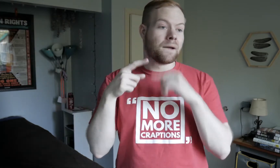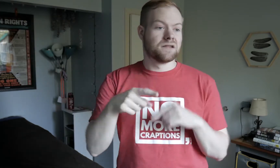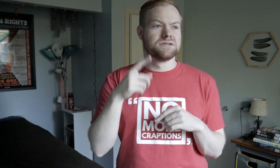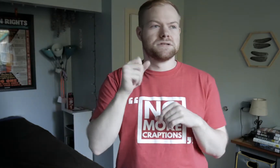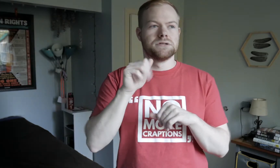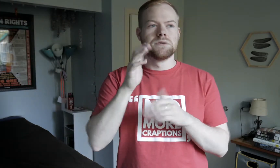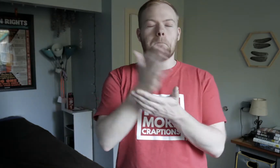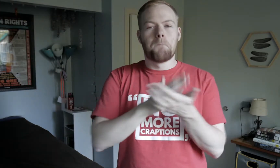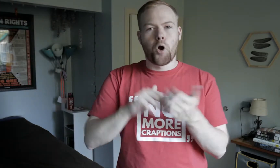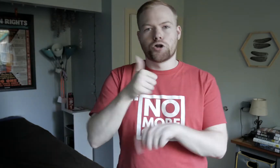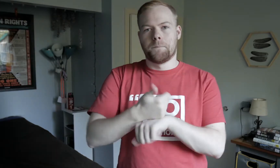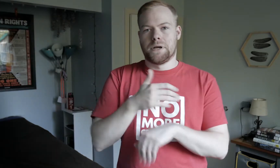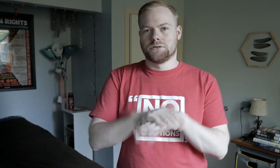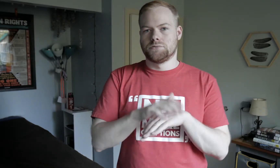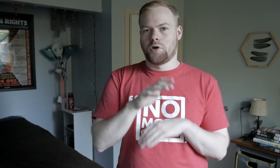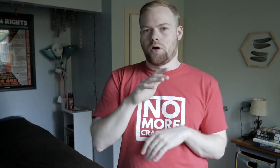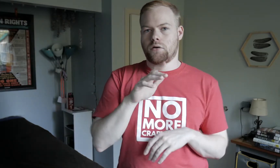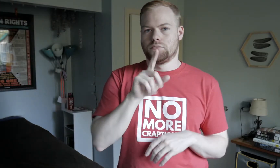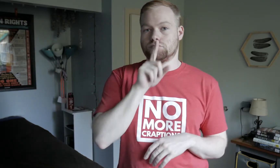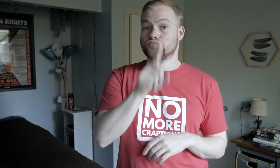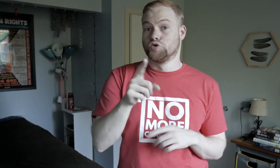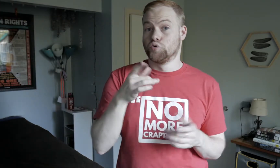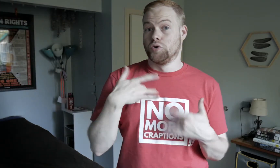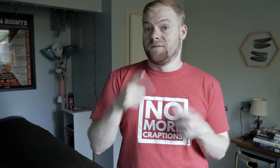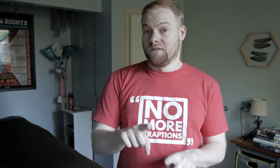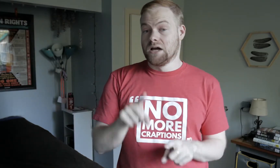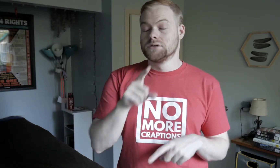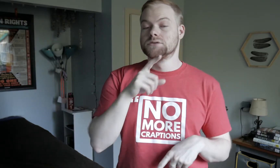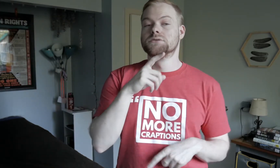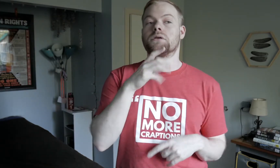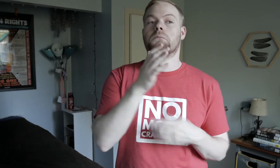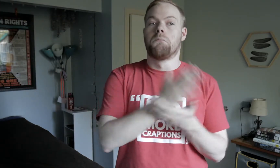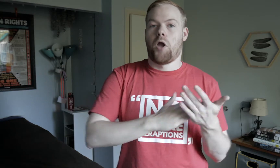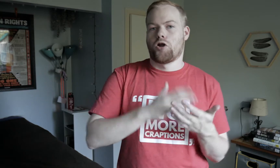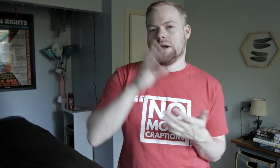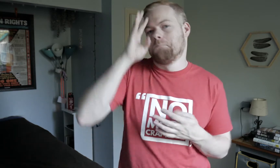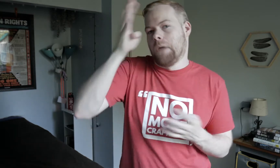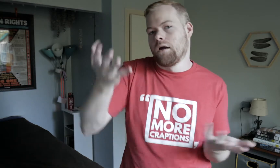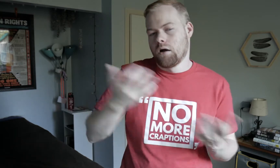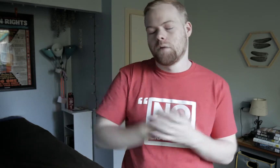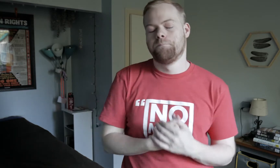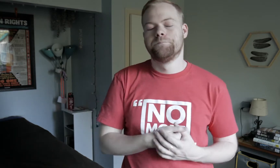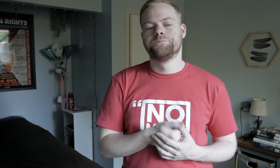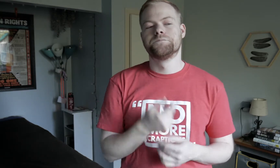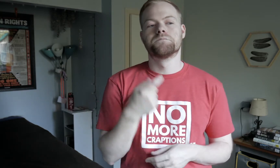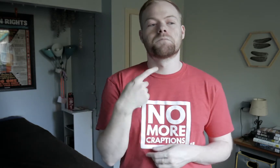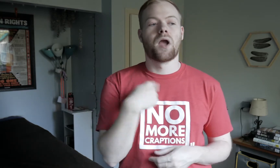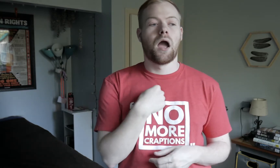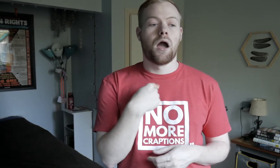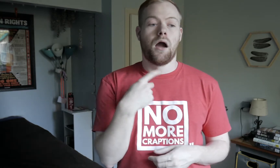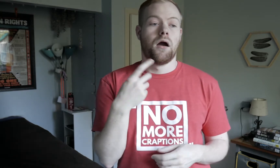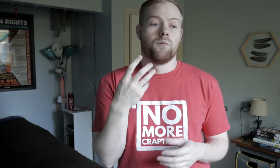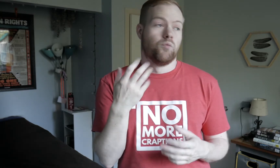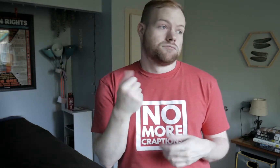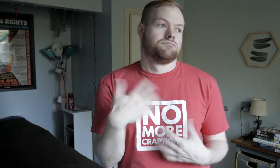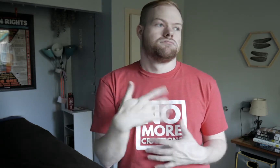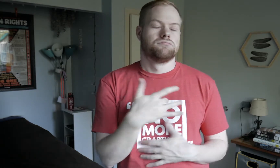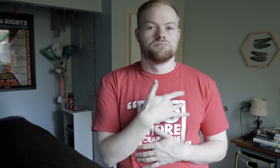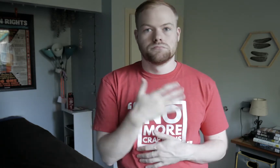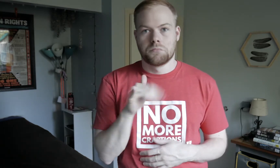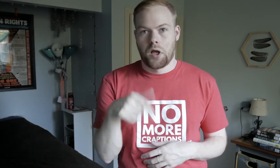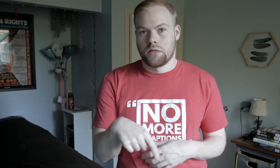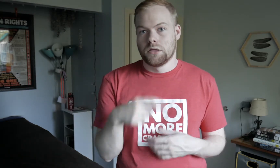This is partly based on true events, partly made up. I was very touched by this.